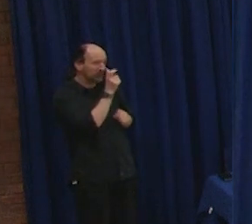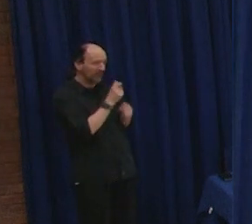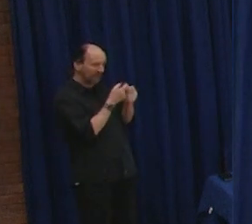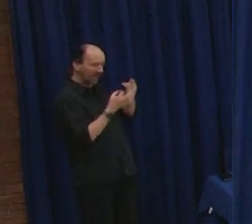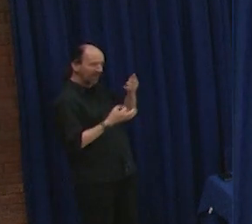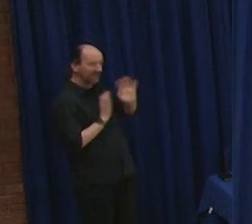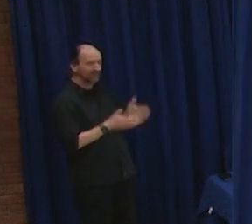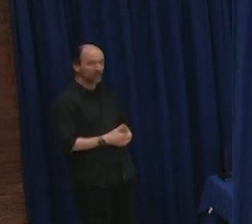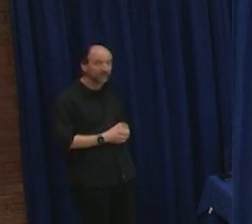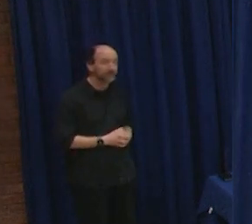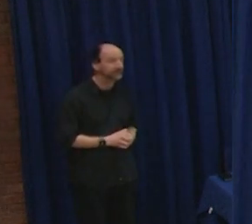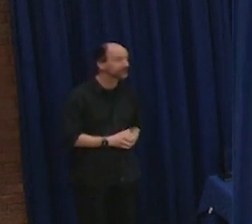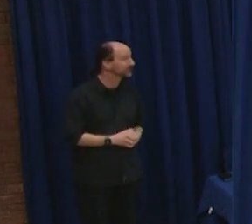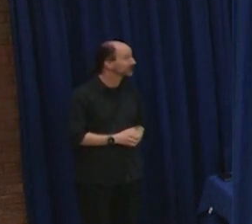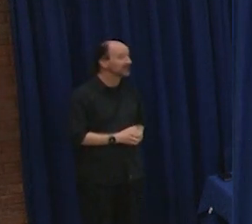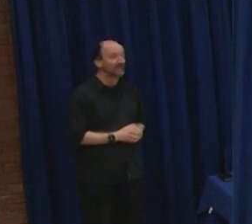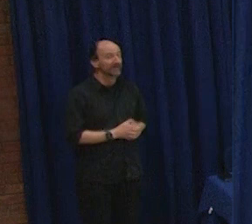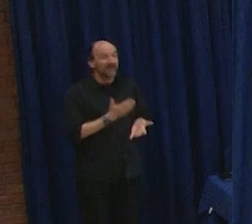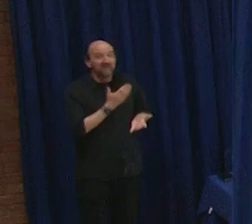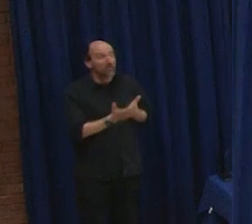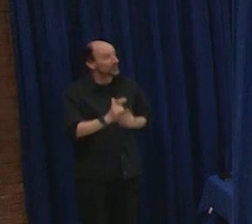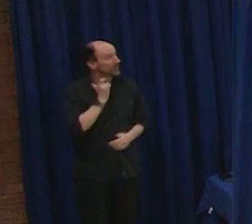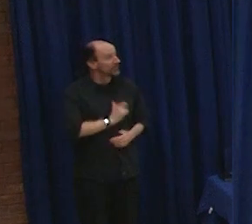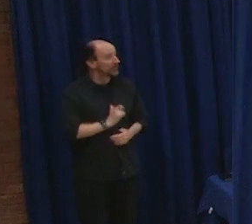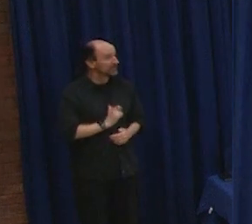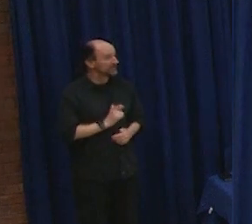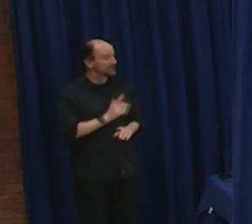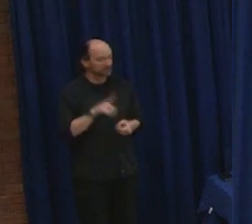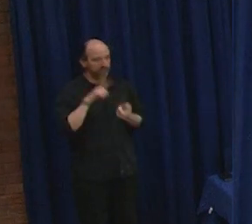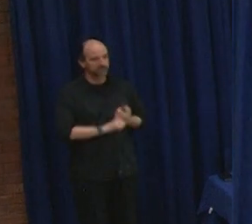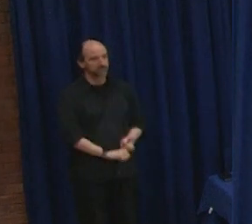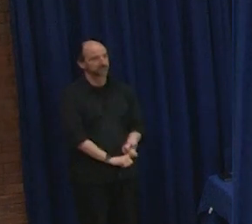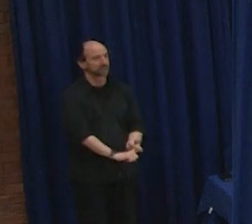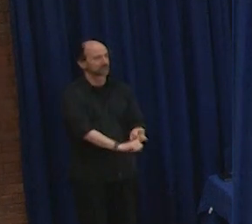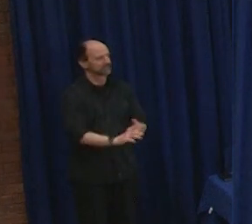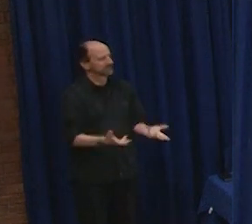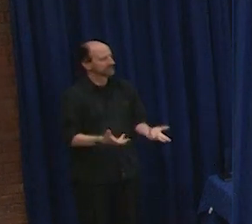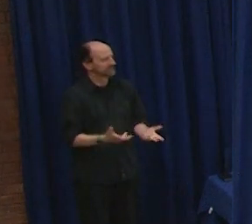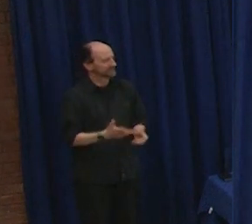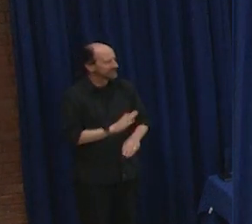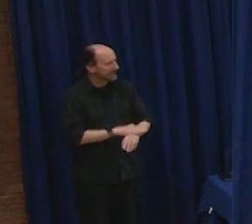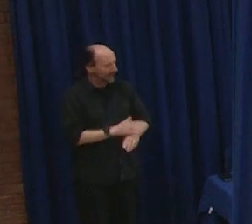about humans is we change over time and that overt hyperactivity that we've typically seen in boys